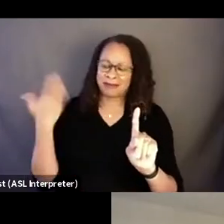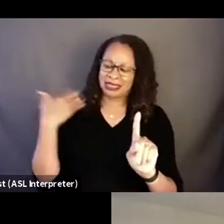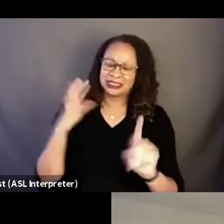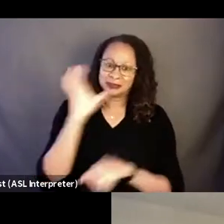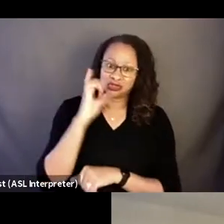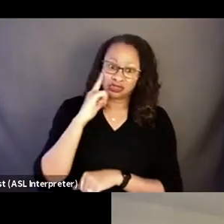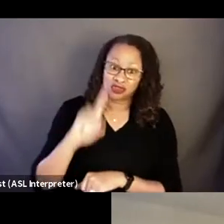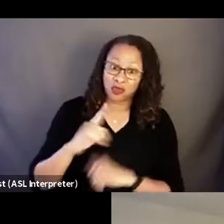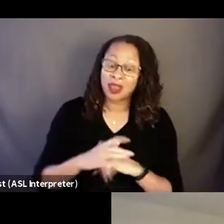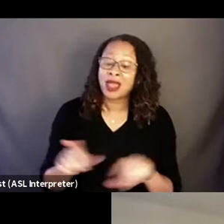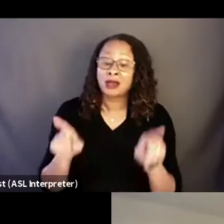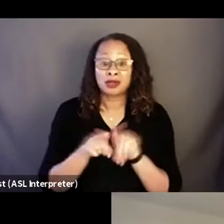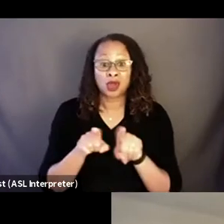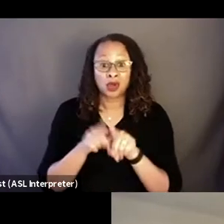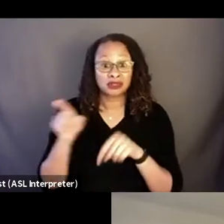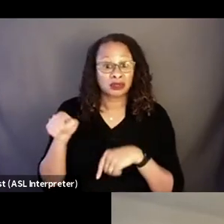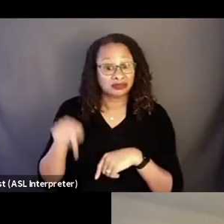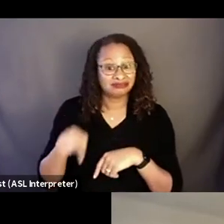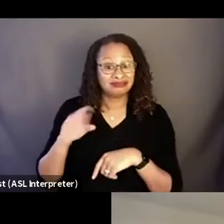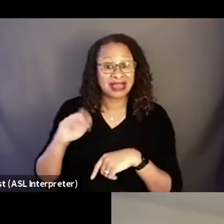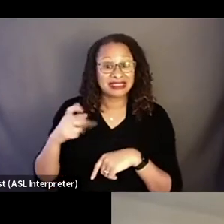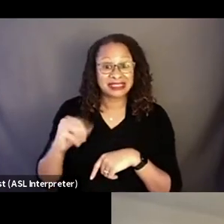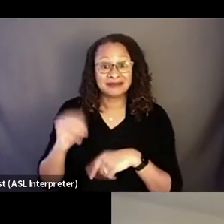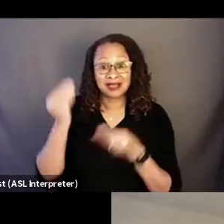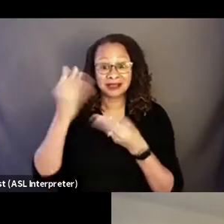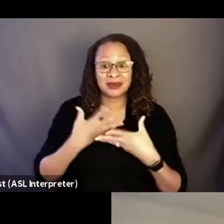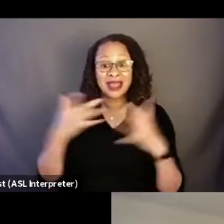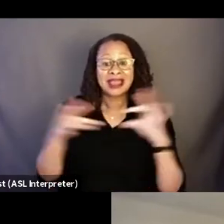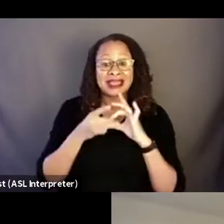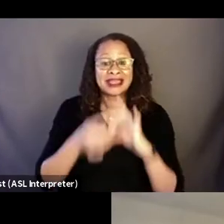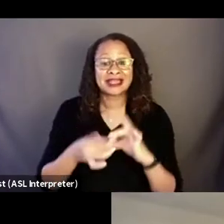But it also, he told me, connected him to the past in a different way.